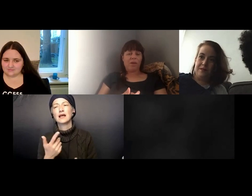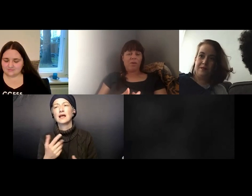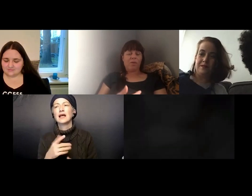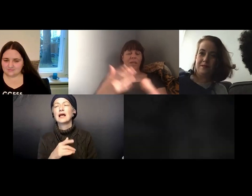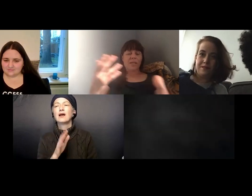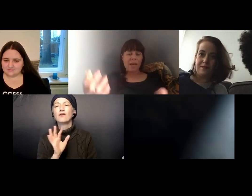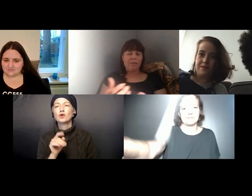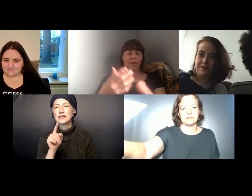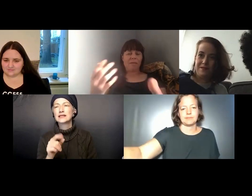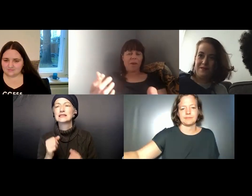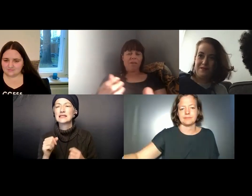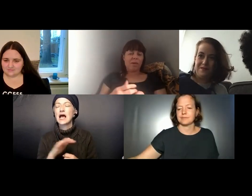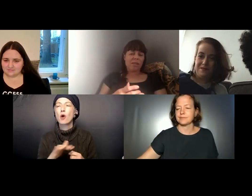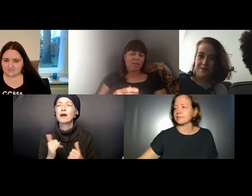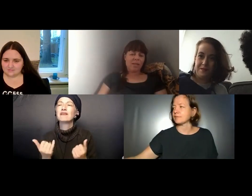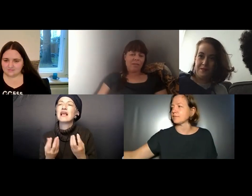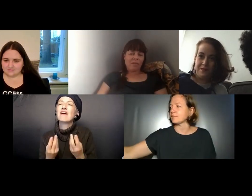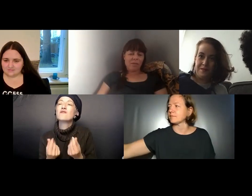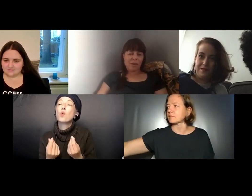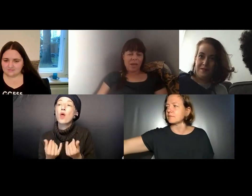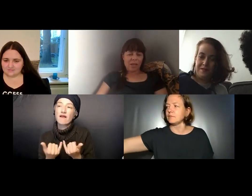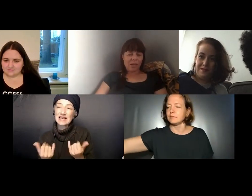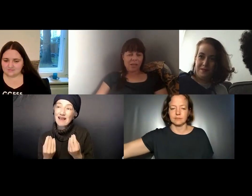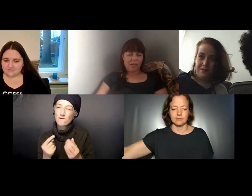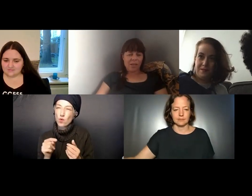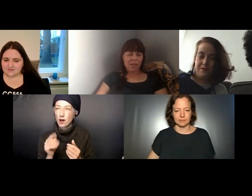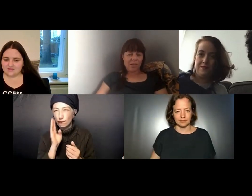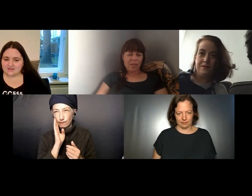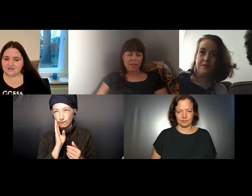or these safer environments, if that feels okay?